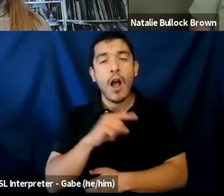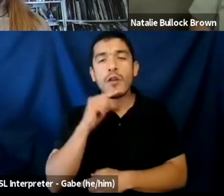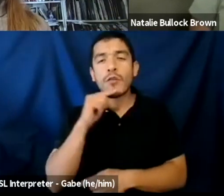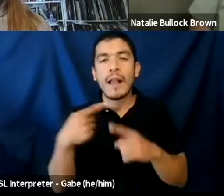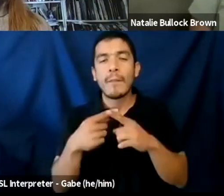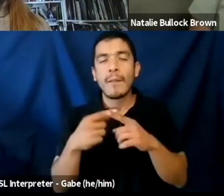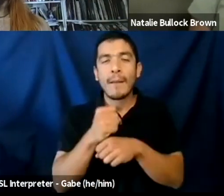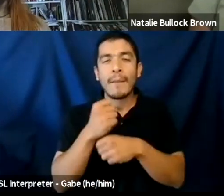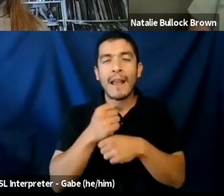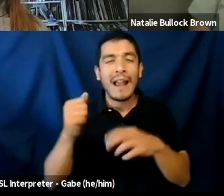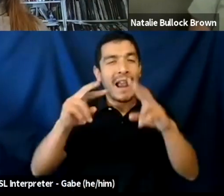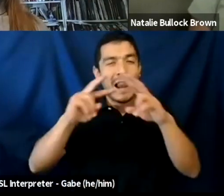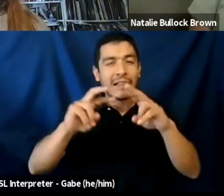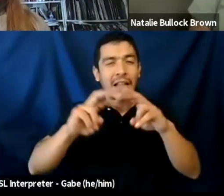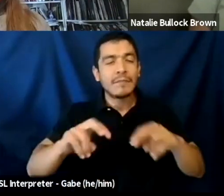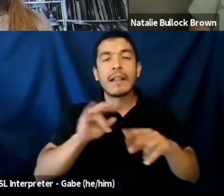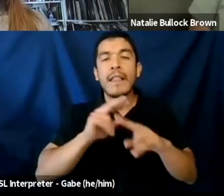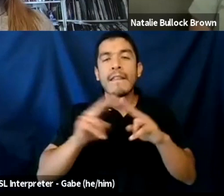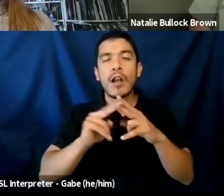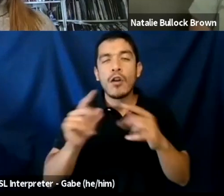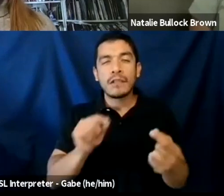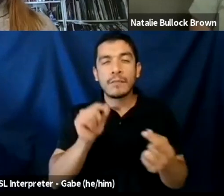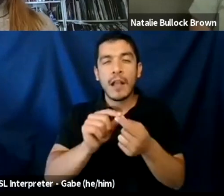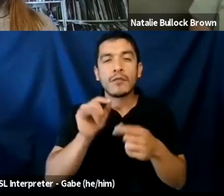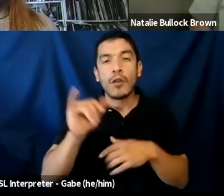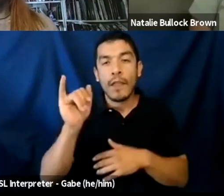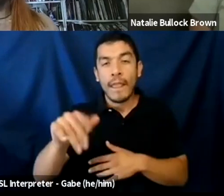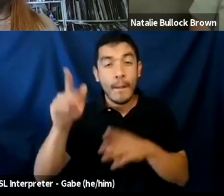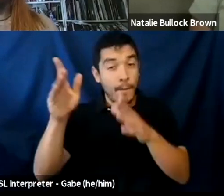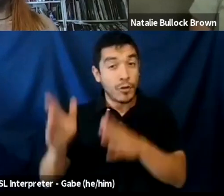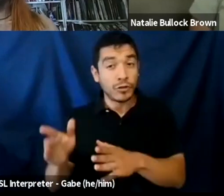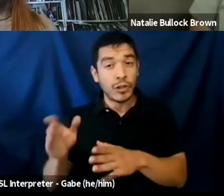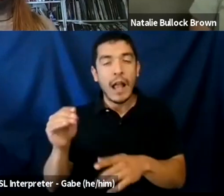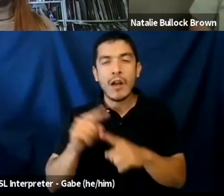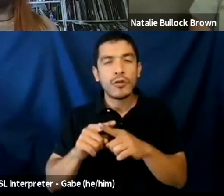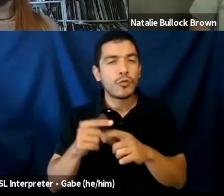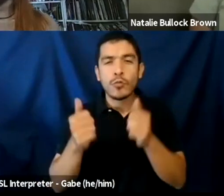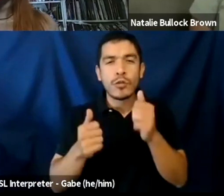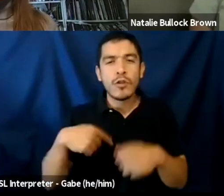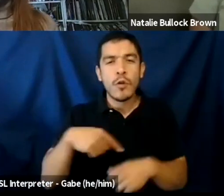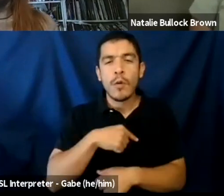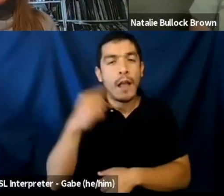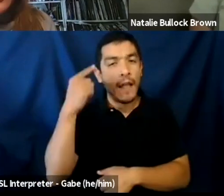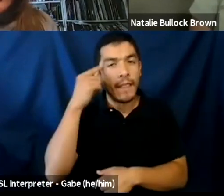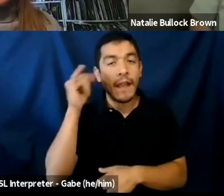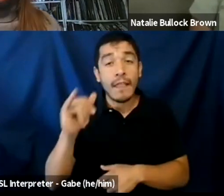that's very specific to that child and the extent to which we think that the child understands